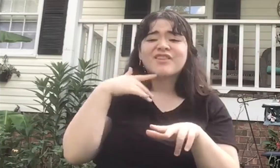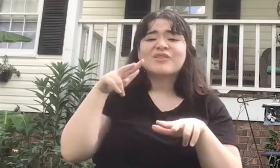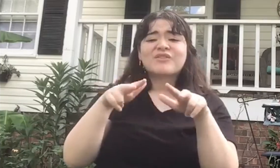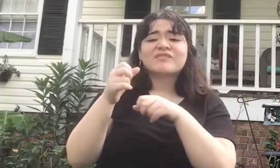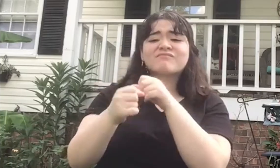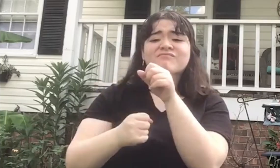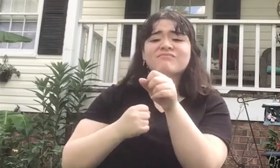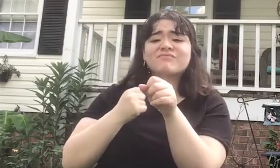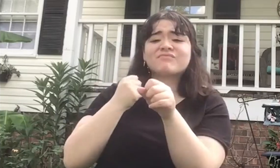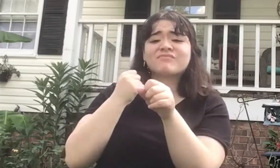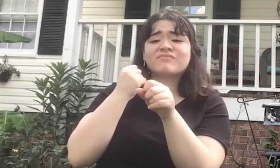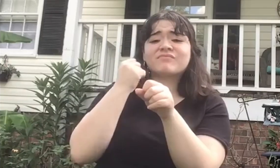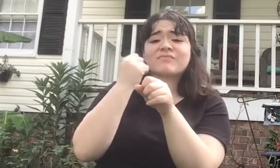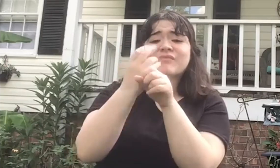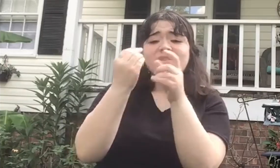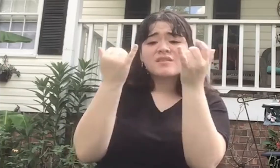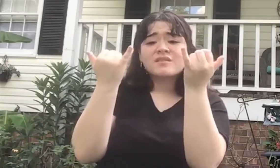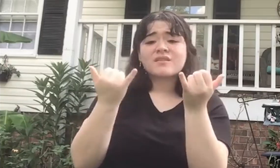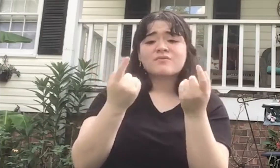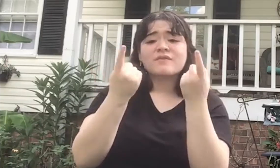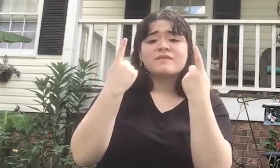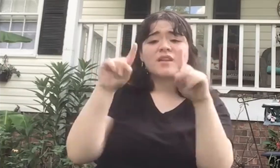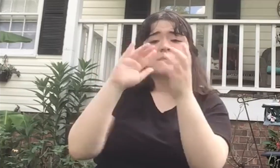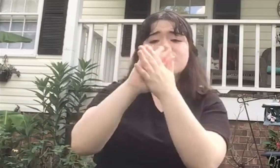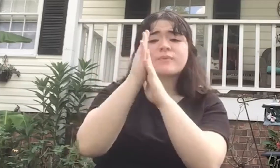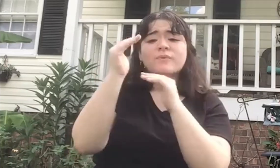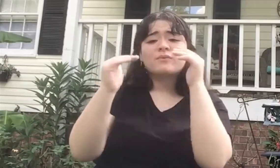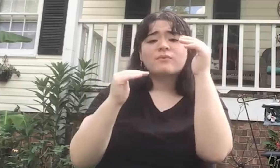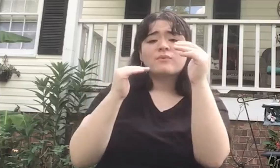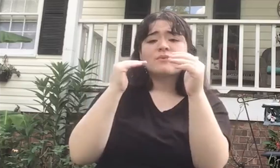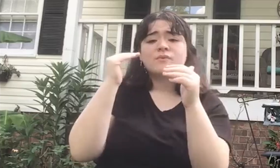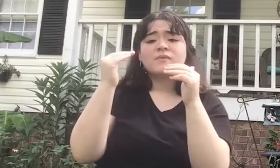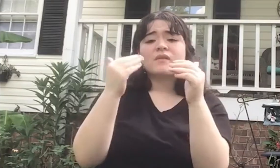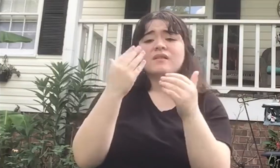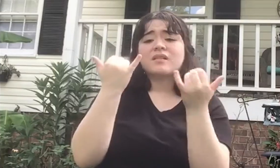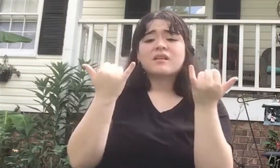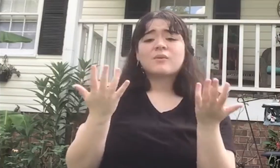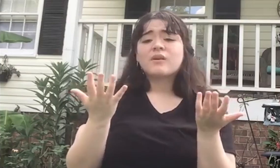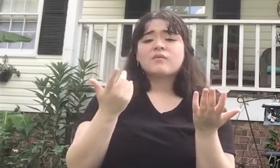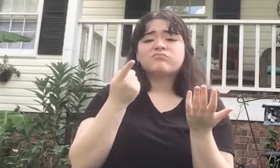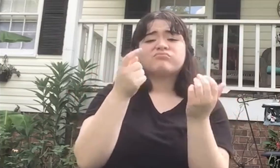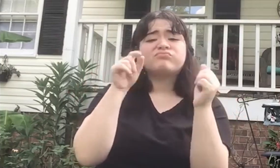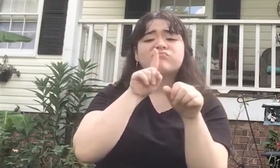Through the awkward years and intense debates, to a young adult became.